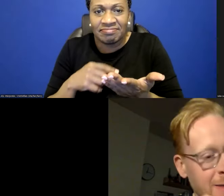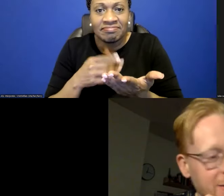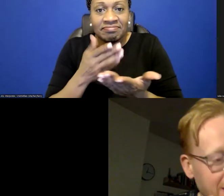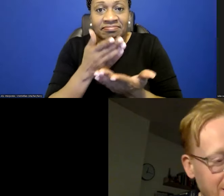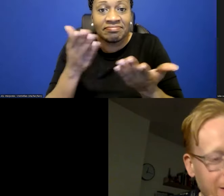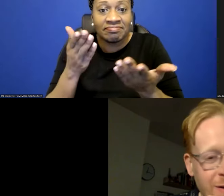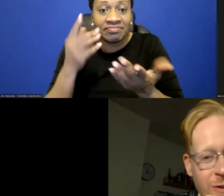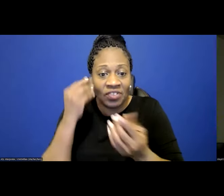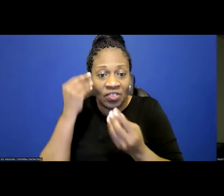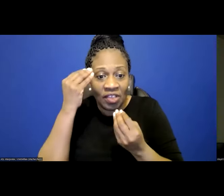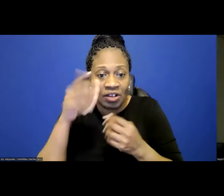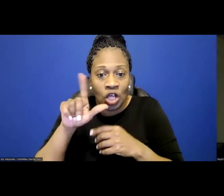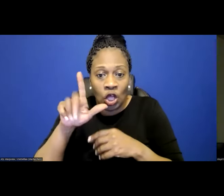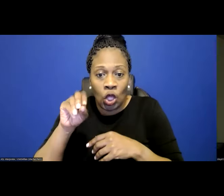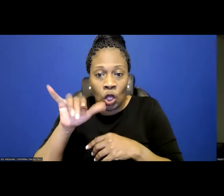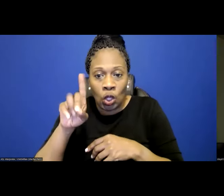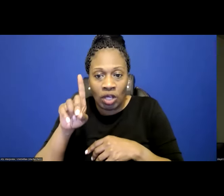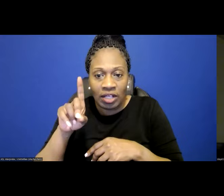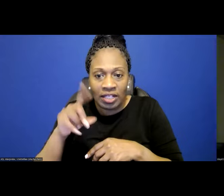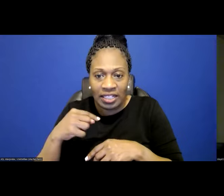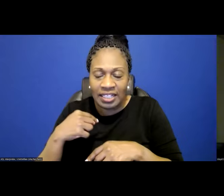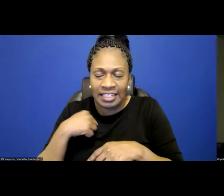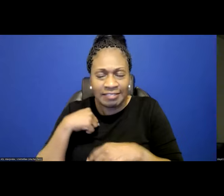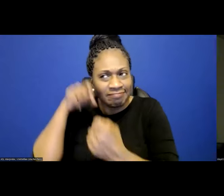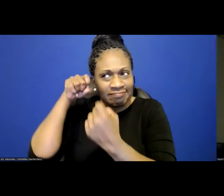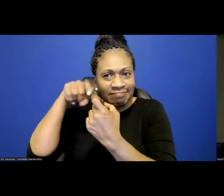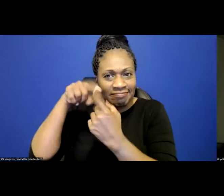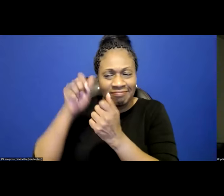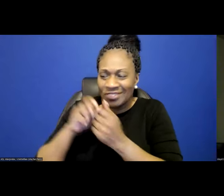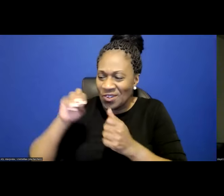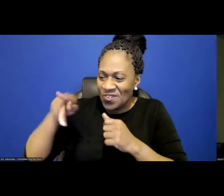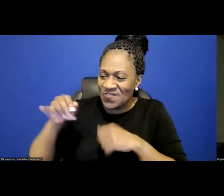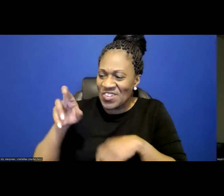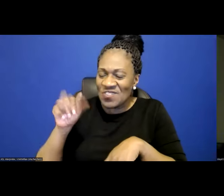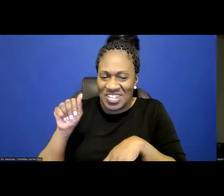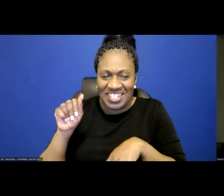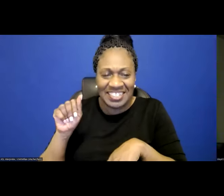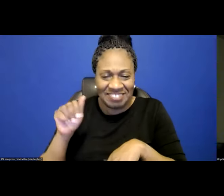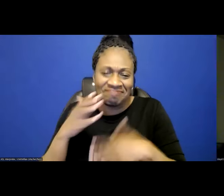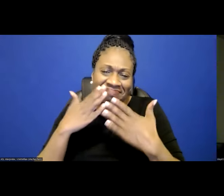I must say, I chime a lot with what Ophira says. Thank you.